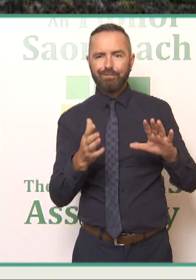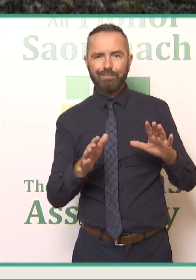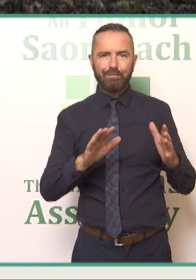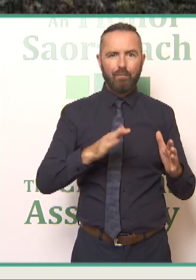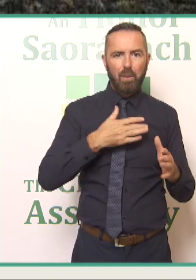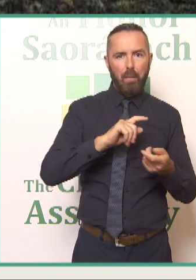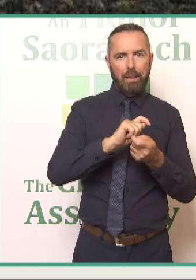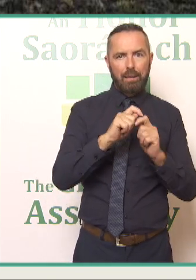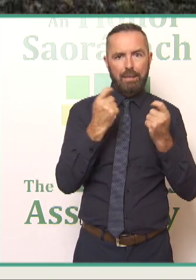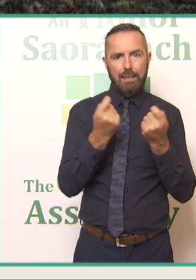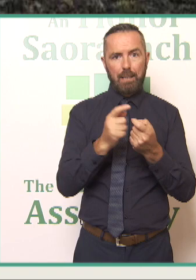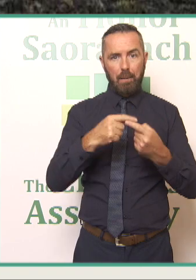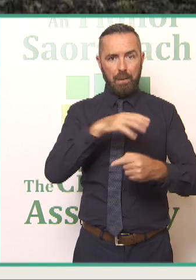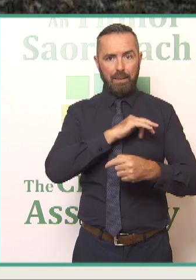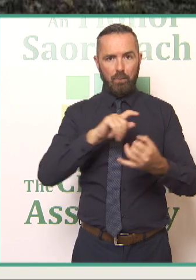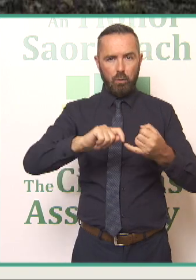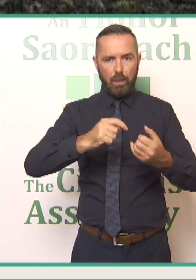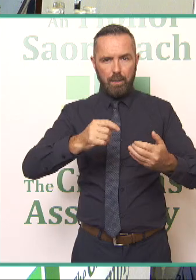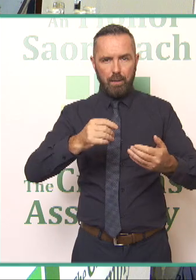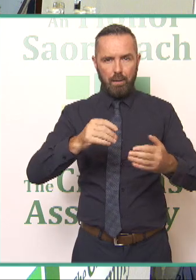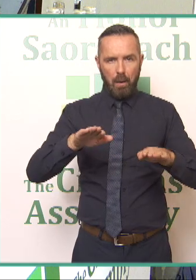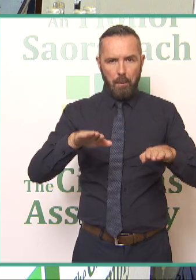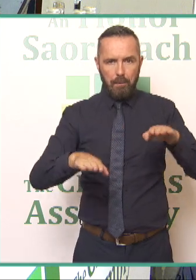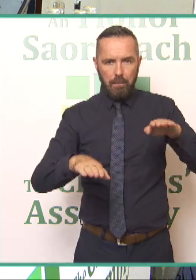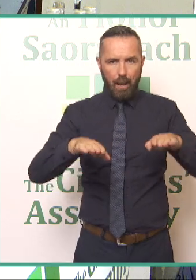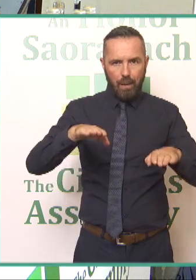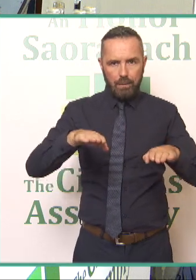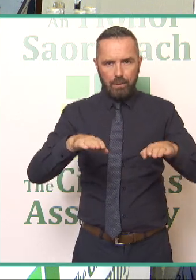and I to maintain the balance between farming and Landscape in order to produce the most of